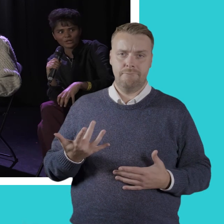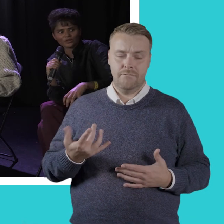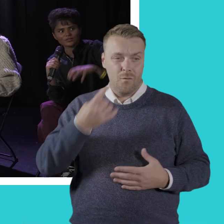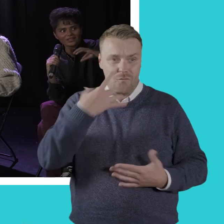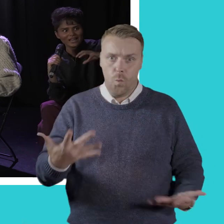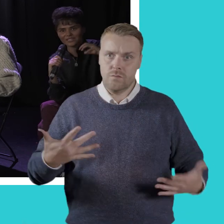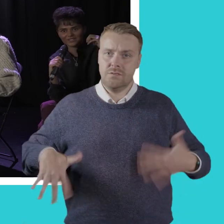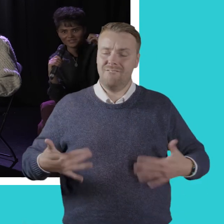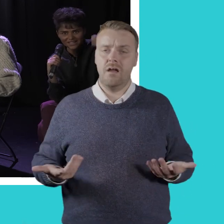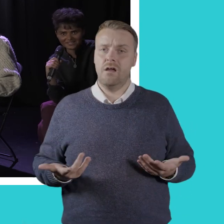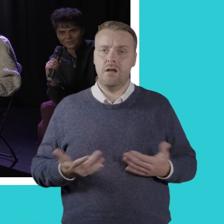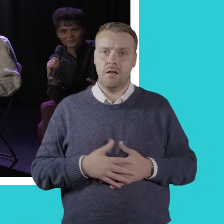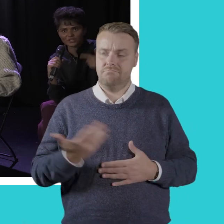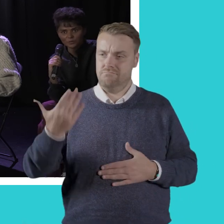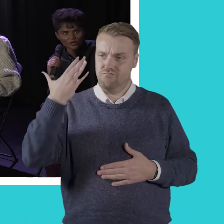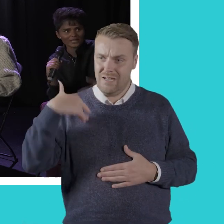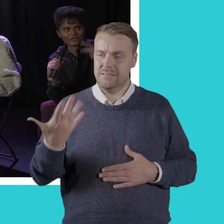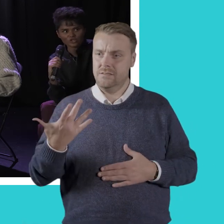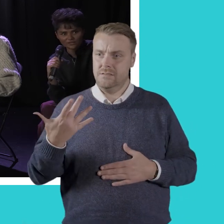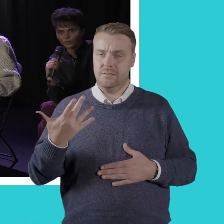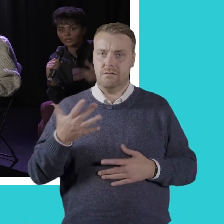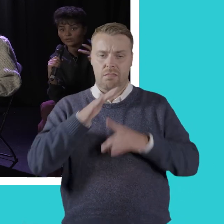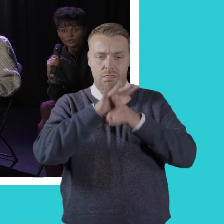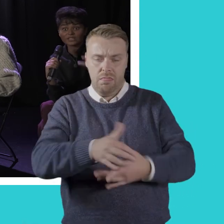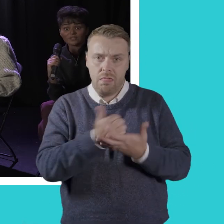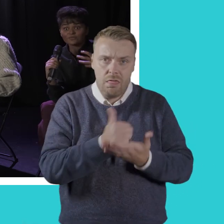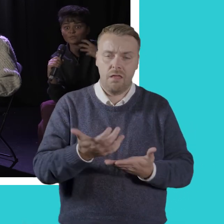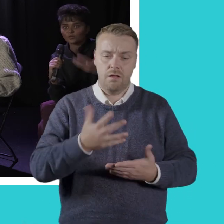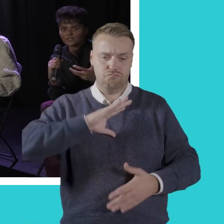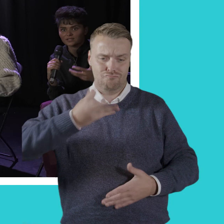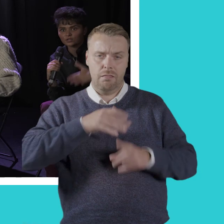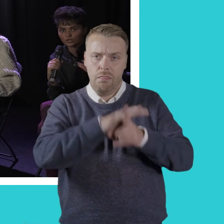because there is racism there is homophobia there is transphobia there are those these are responses